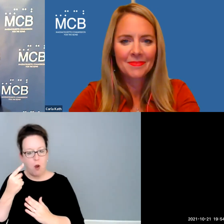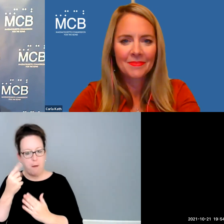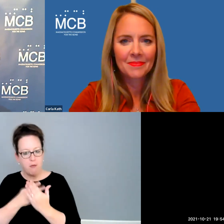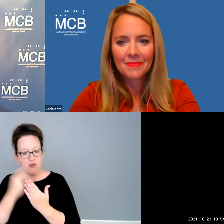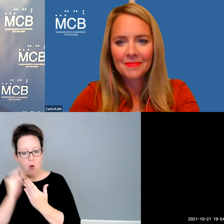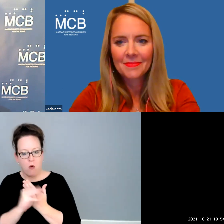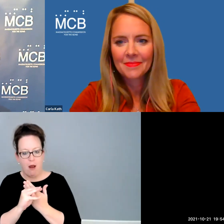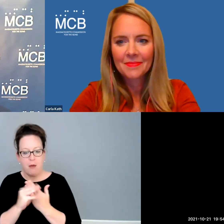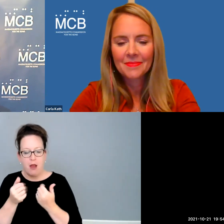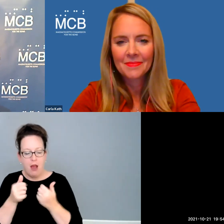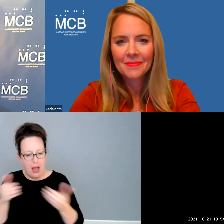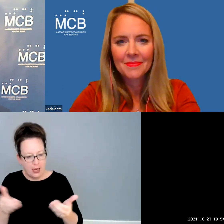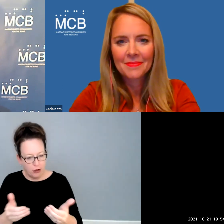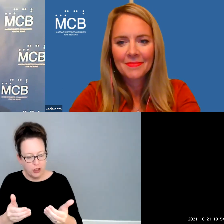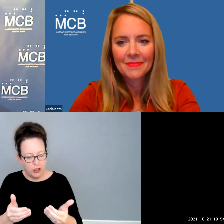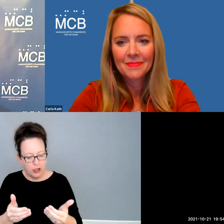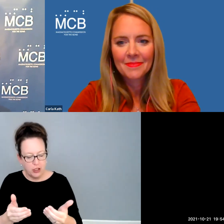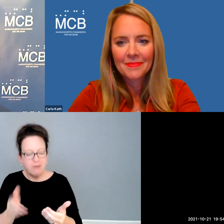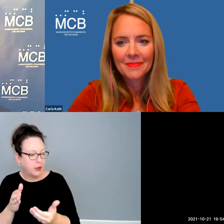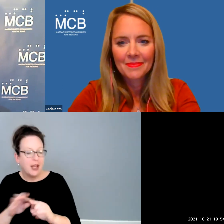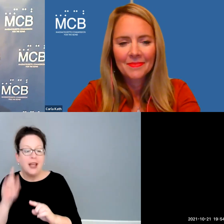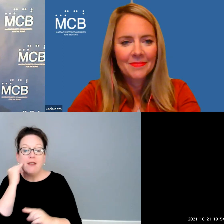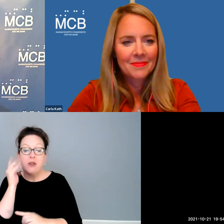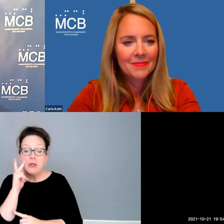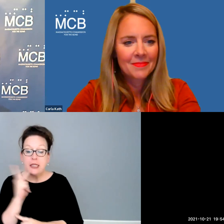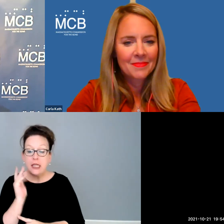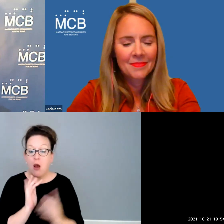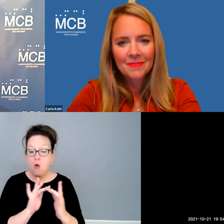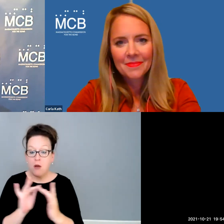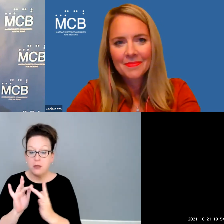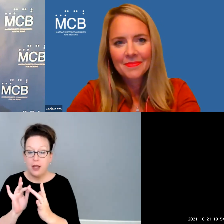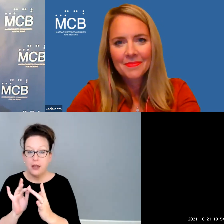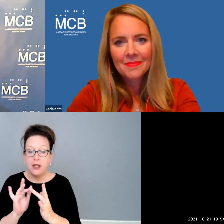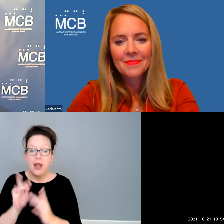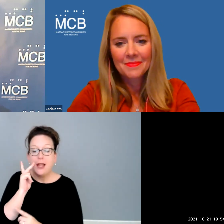If you go on our website mass.gov/mcb and go to one of our re-allotment projects.